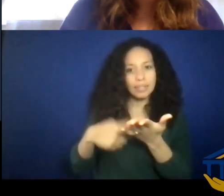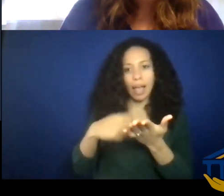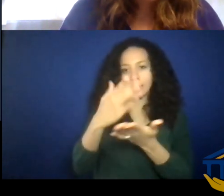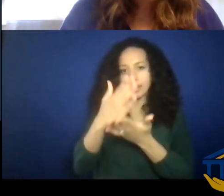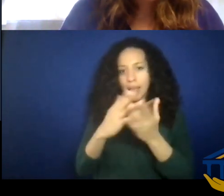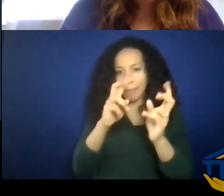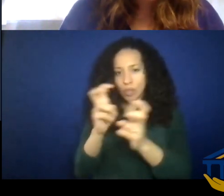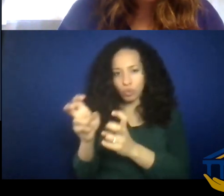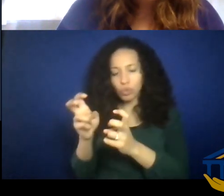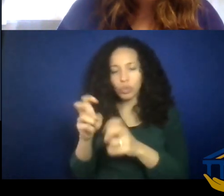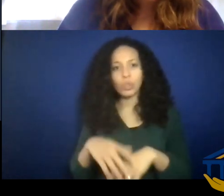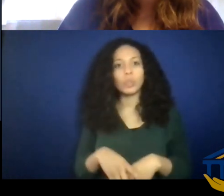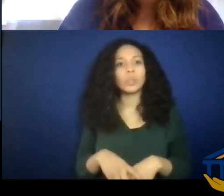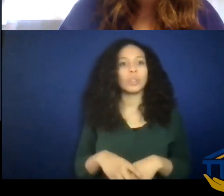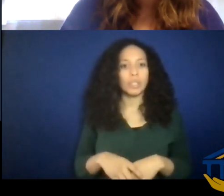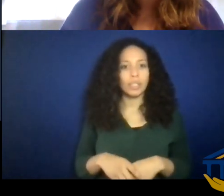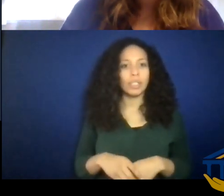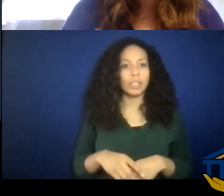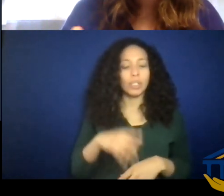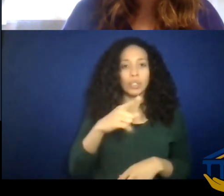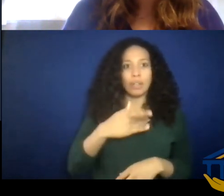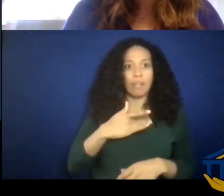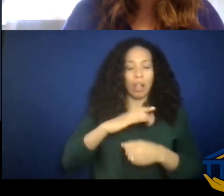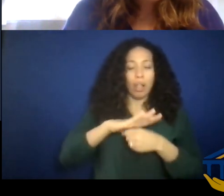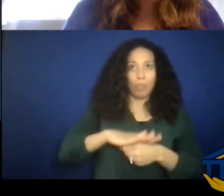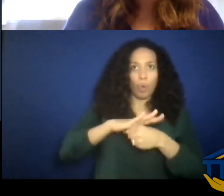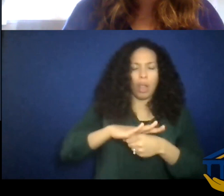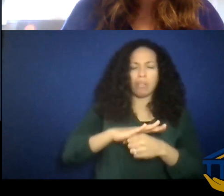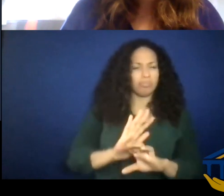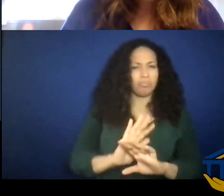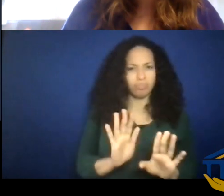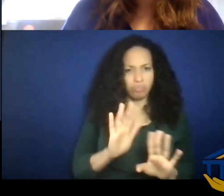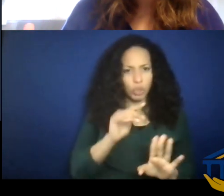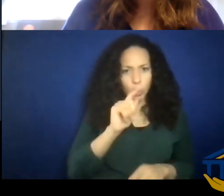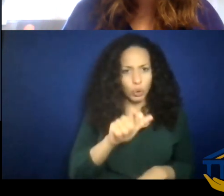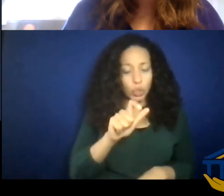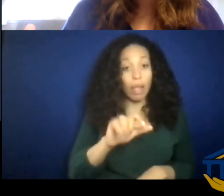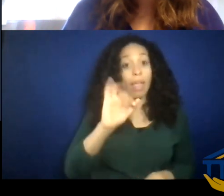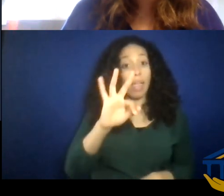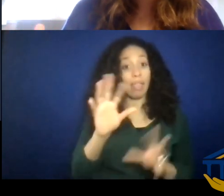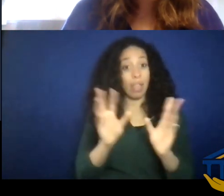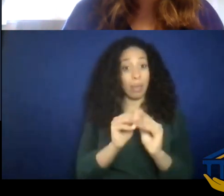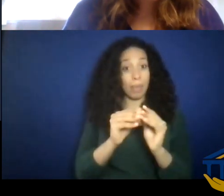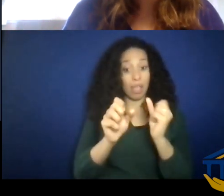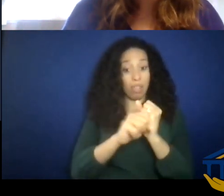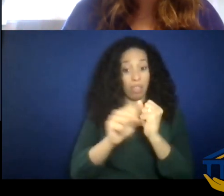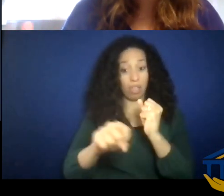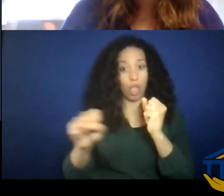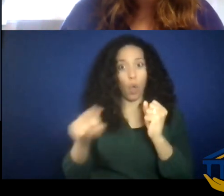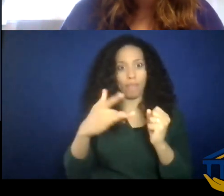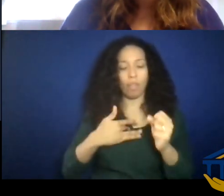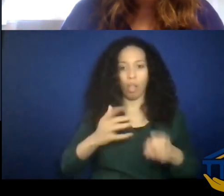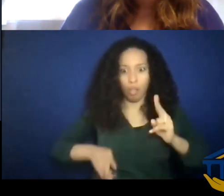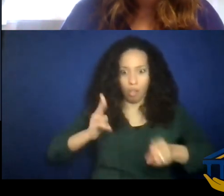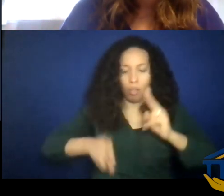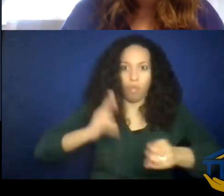pressured and if your meeting is running long and you feel rushed through, you can always ask to set